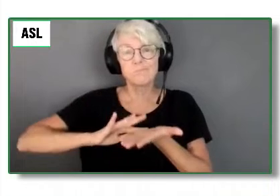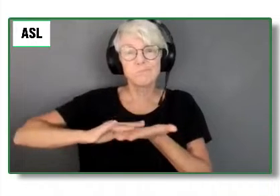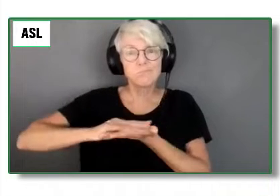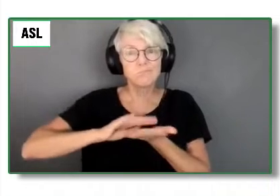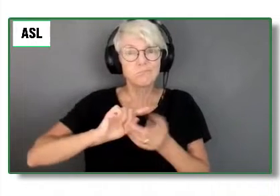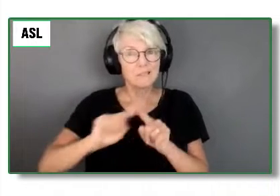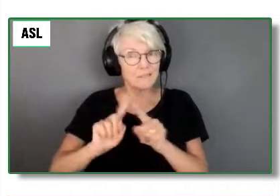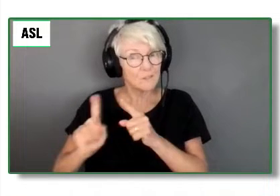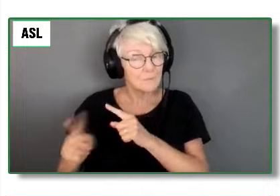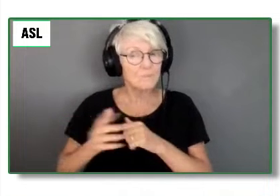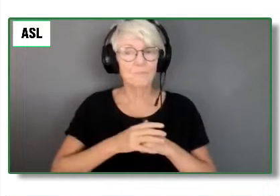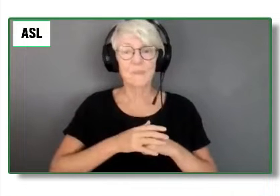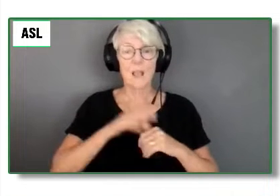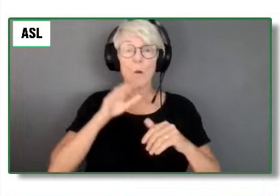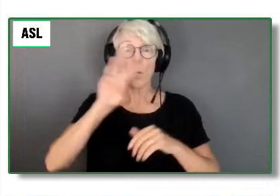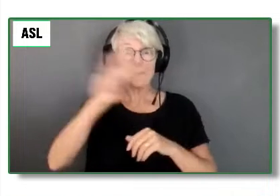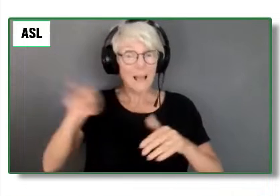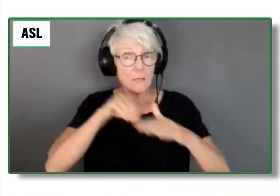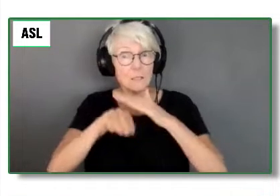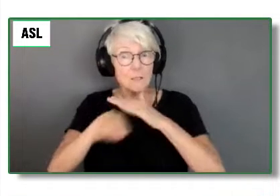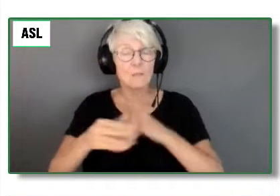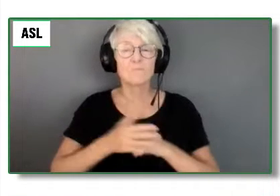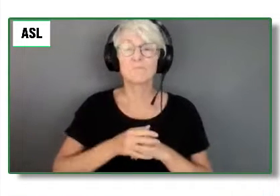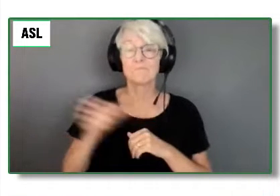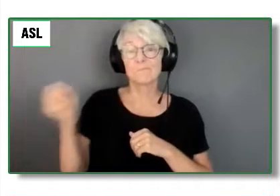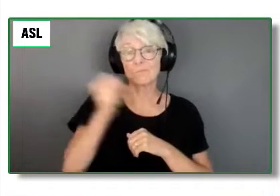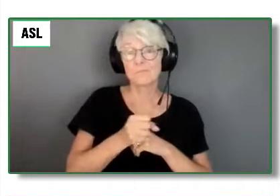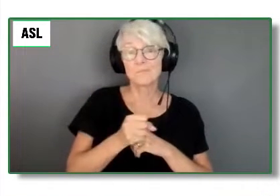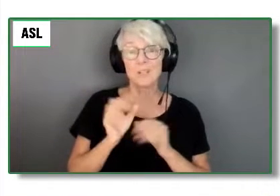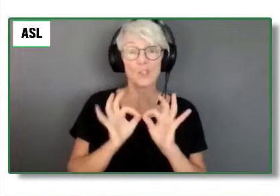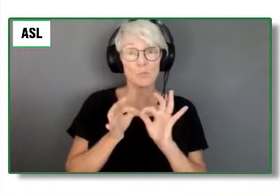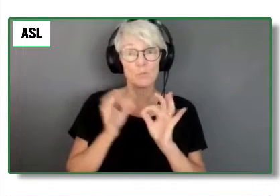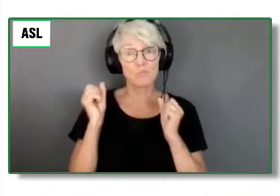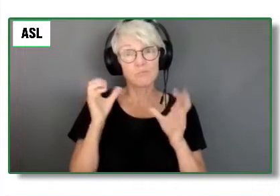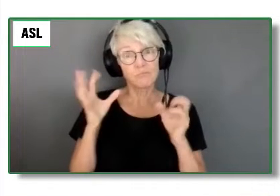providing a sign language interpreter and Lori has taught me that not